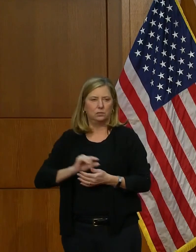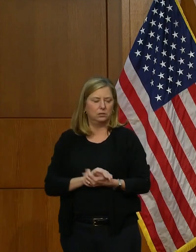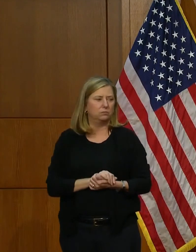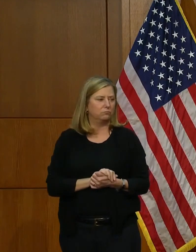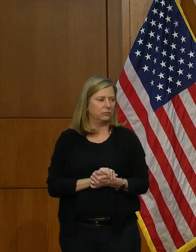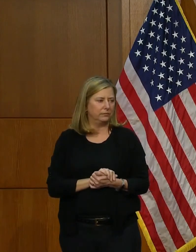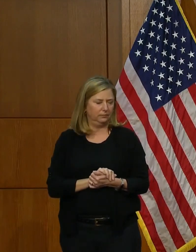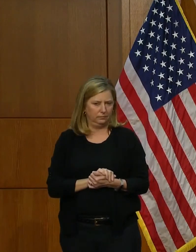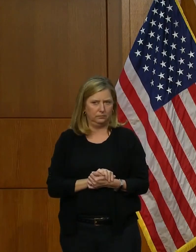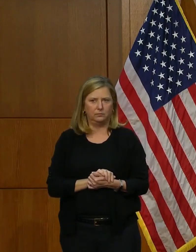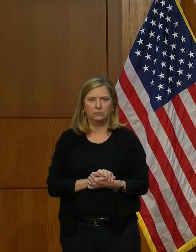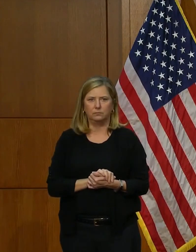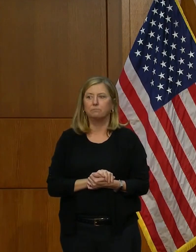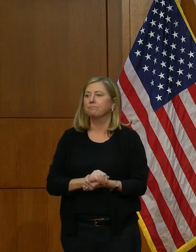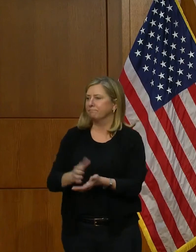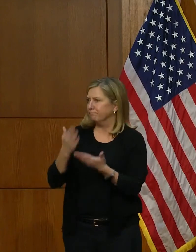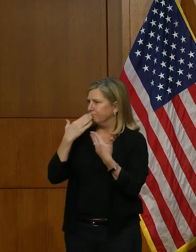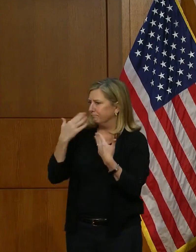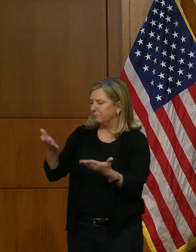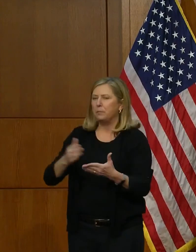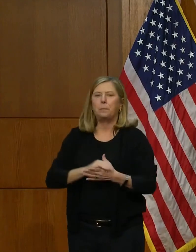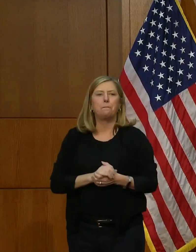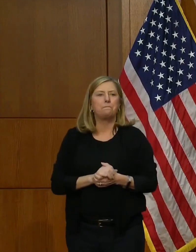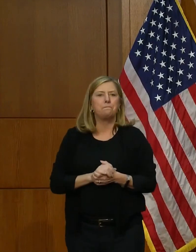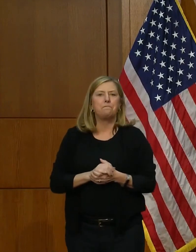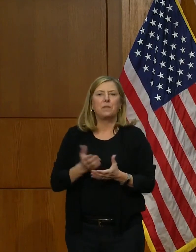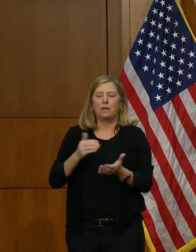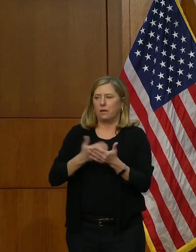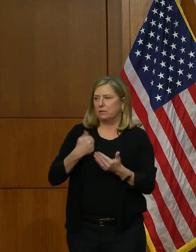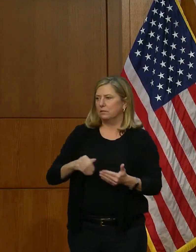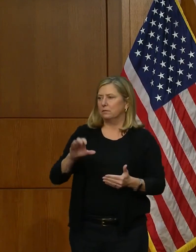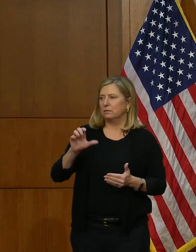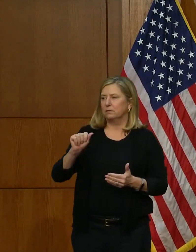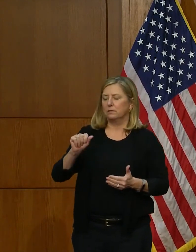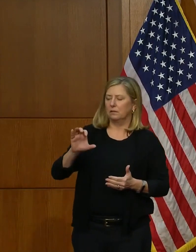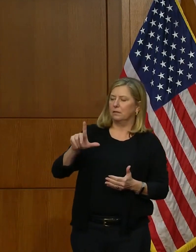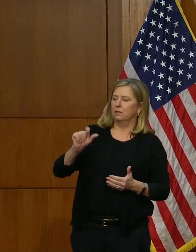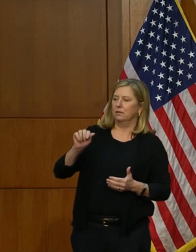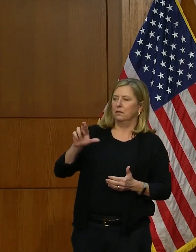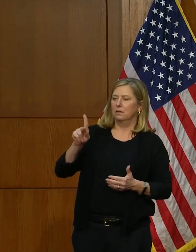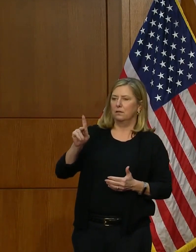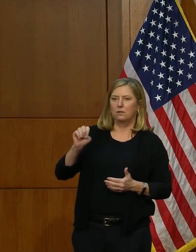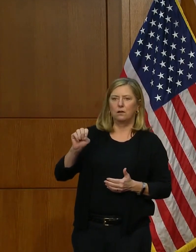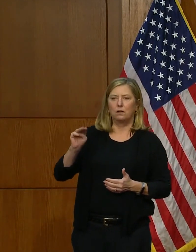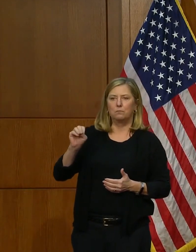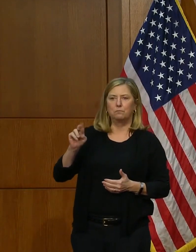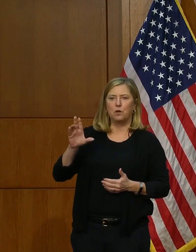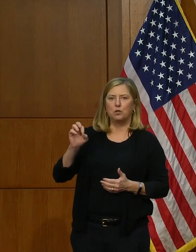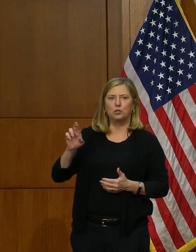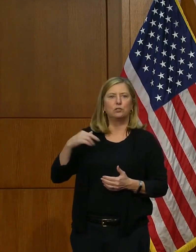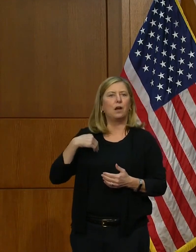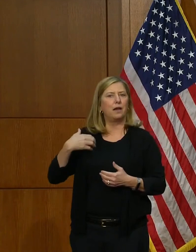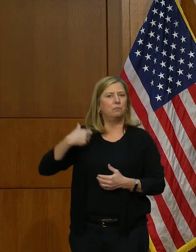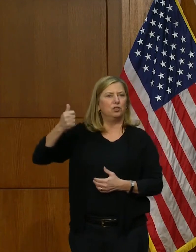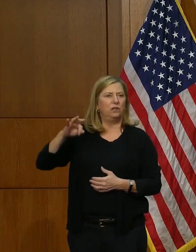YOU. THANK YOU, GOVERNOR. AND